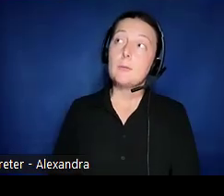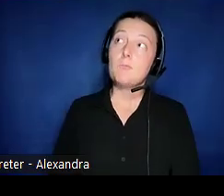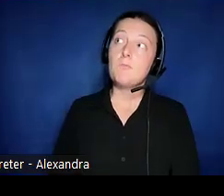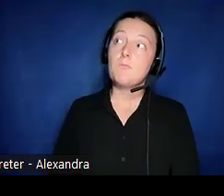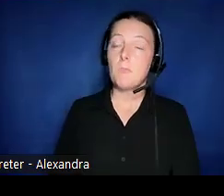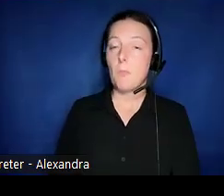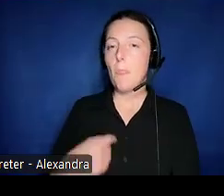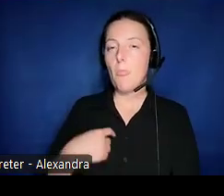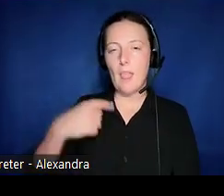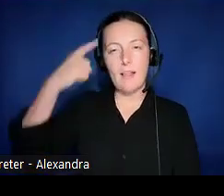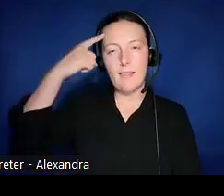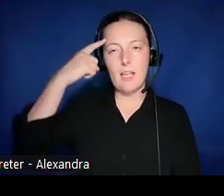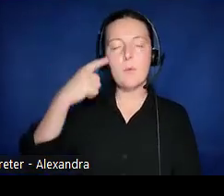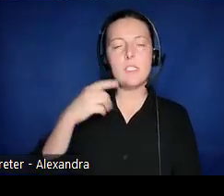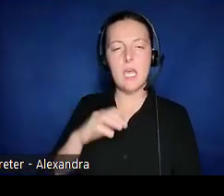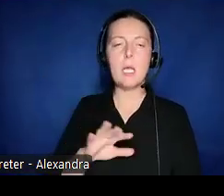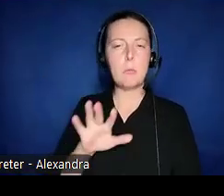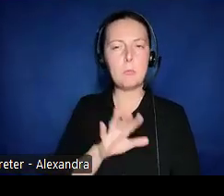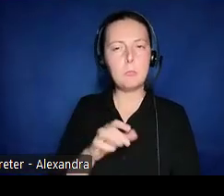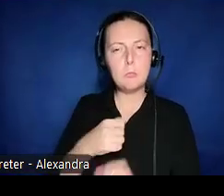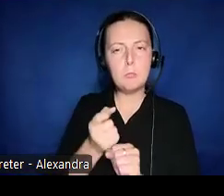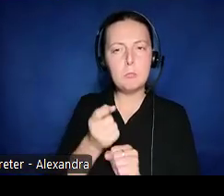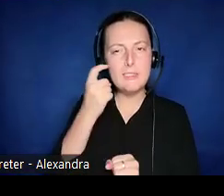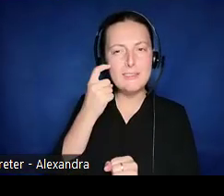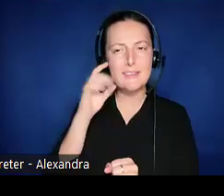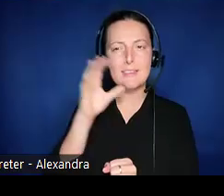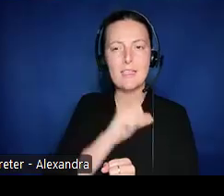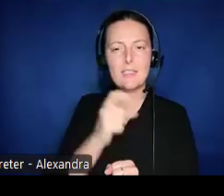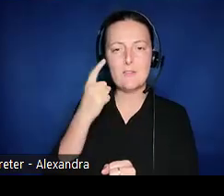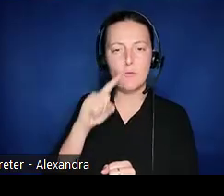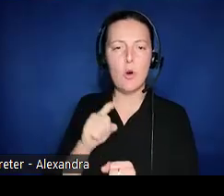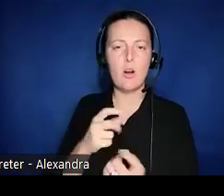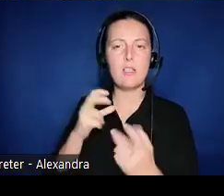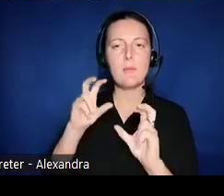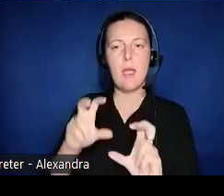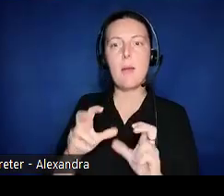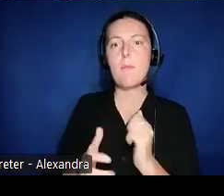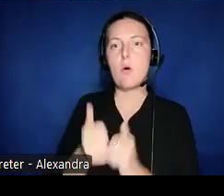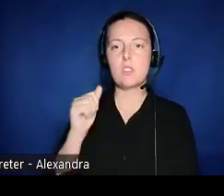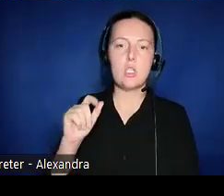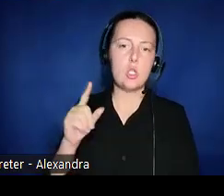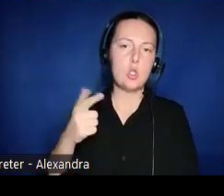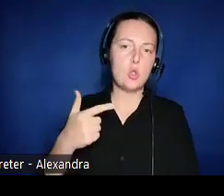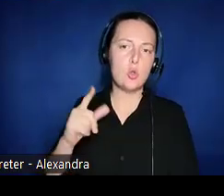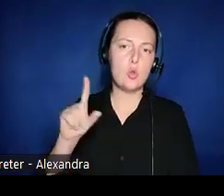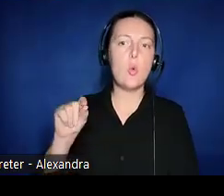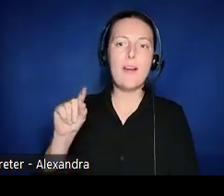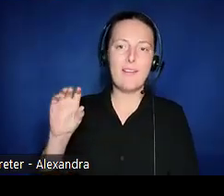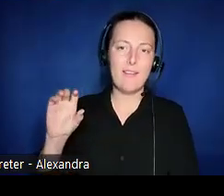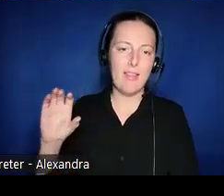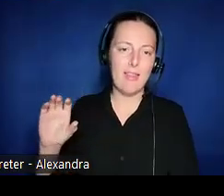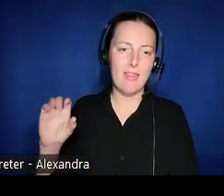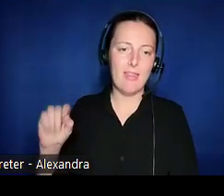guess to spend most of the 20th century coming up with techniques for uh evaluating clusters of